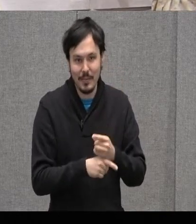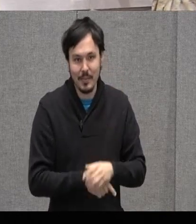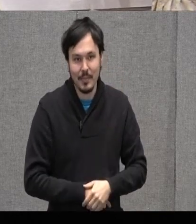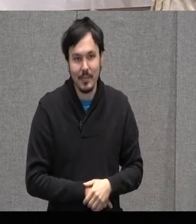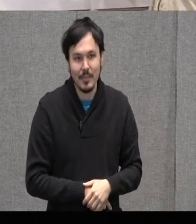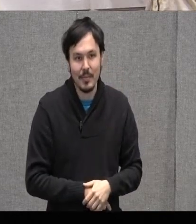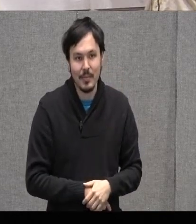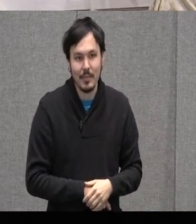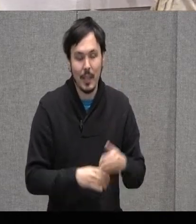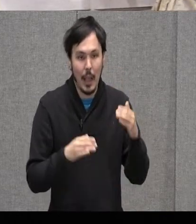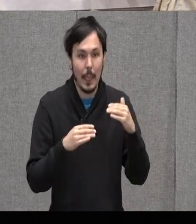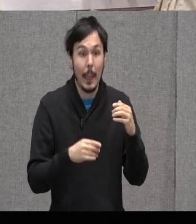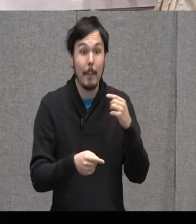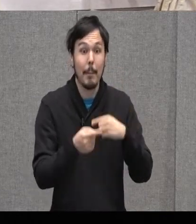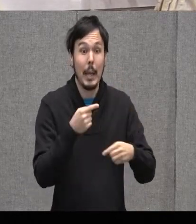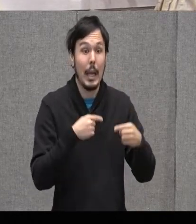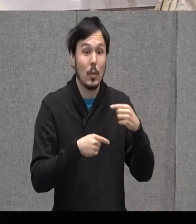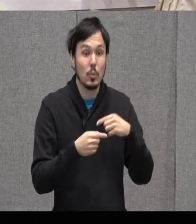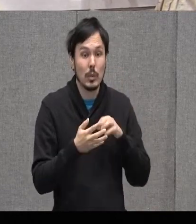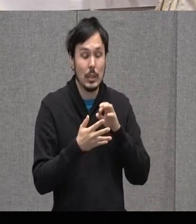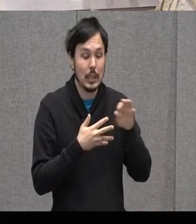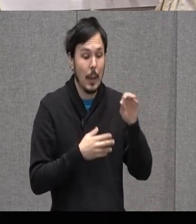And then we could count backwards by 10s here, right?